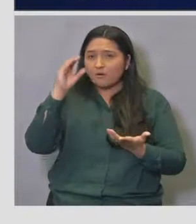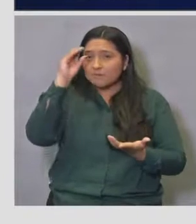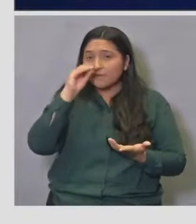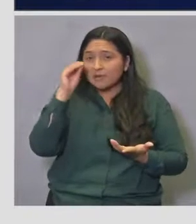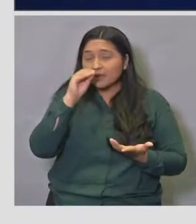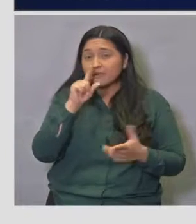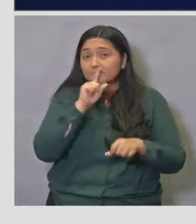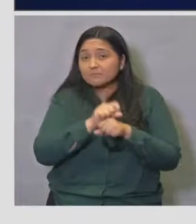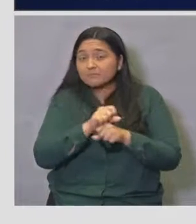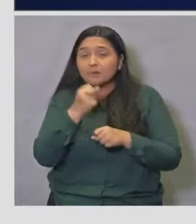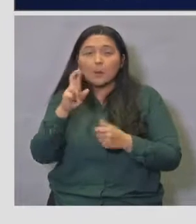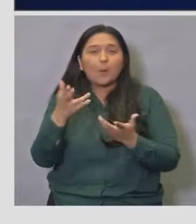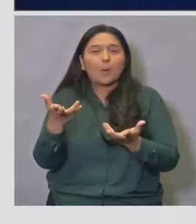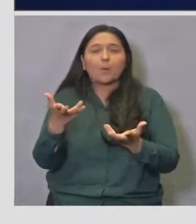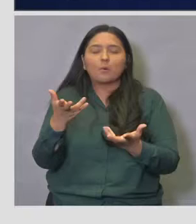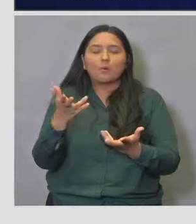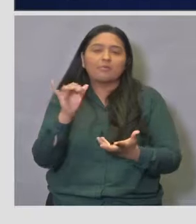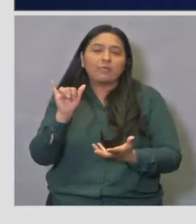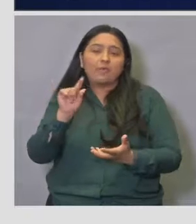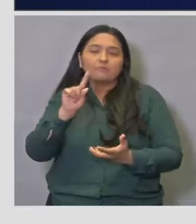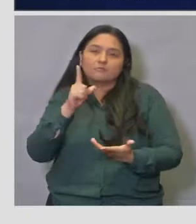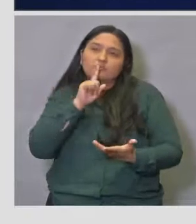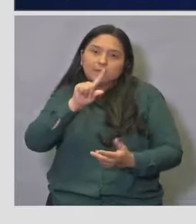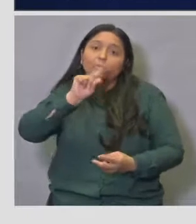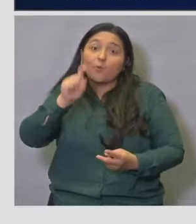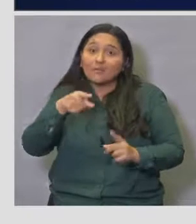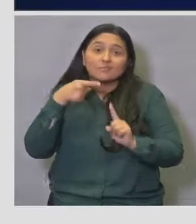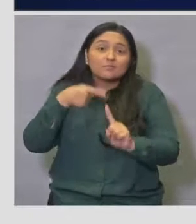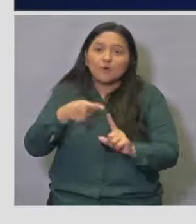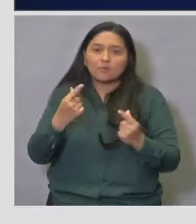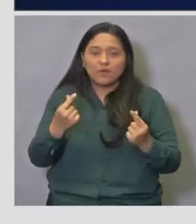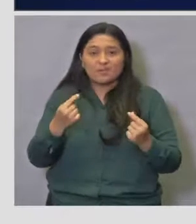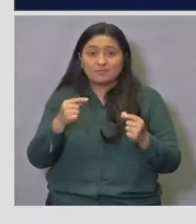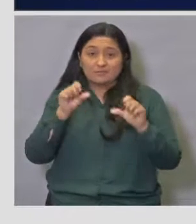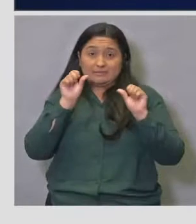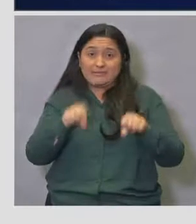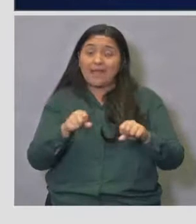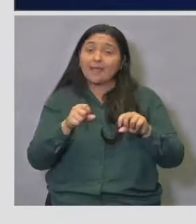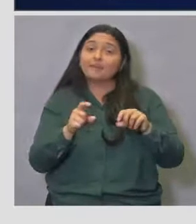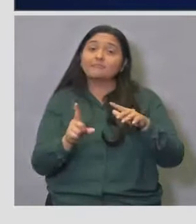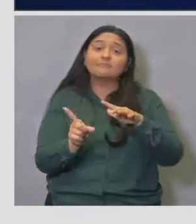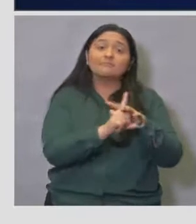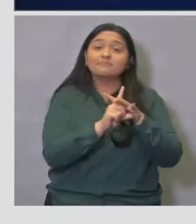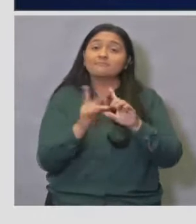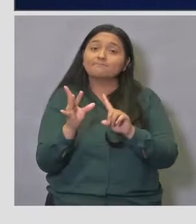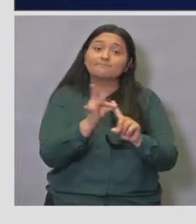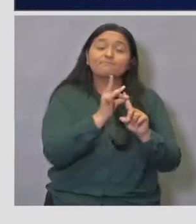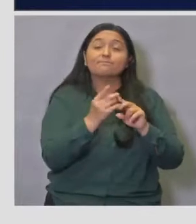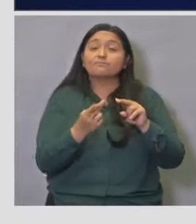DO YOU SEE ANY TRUTH TO THAT?